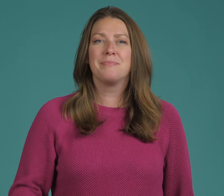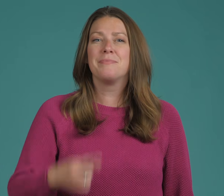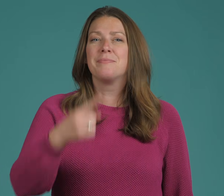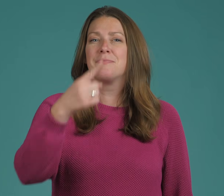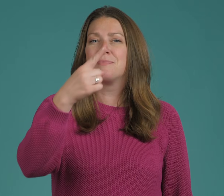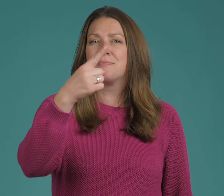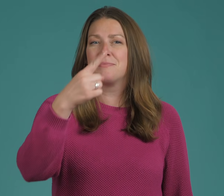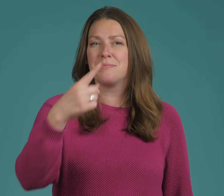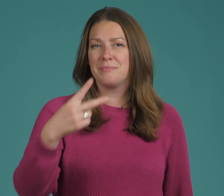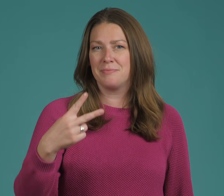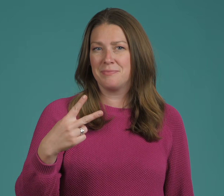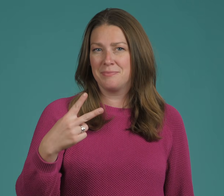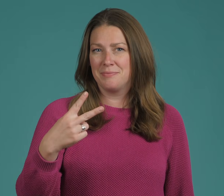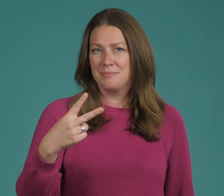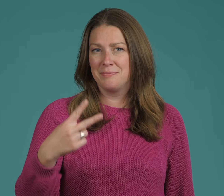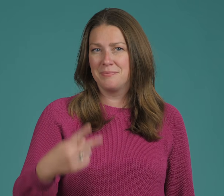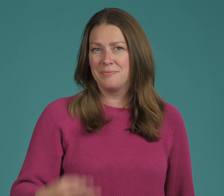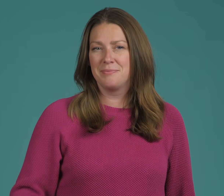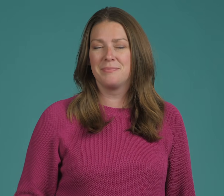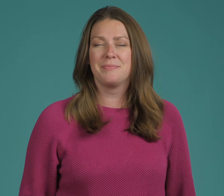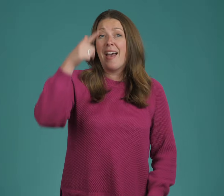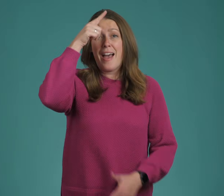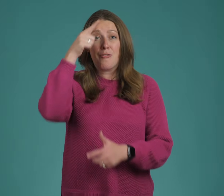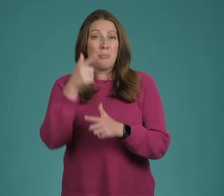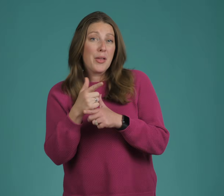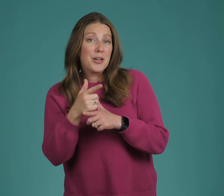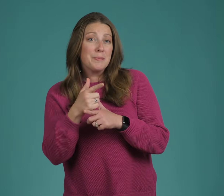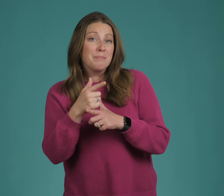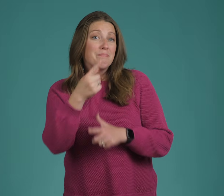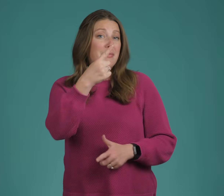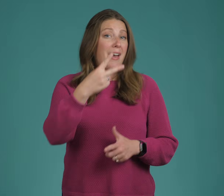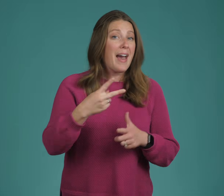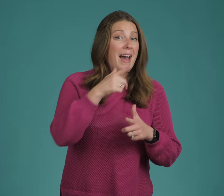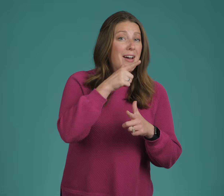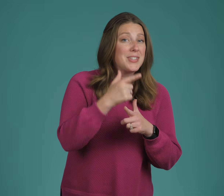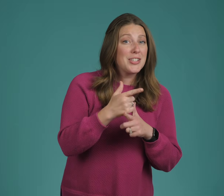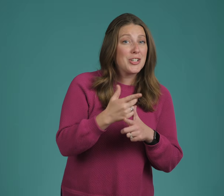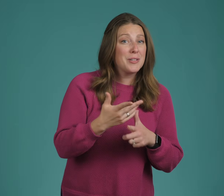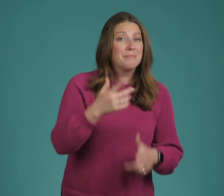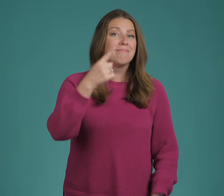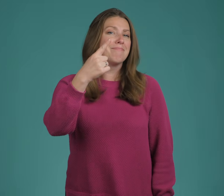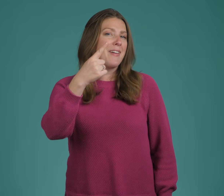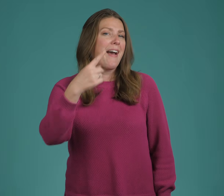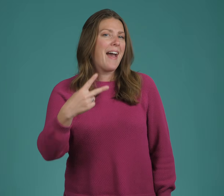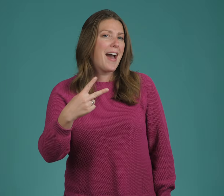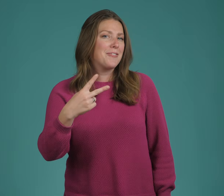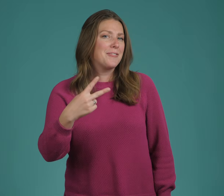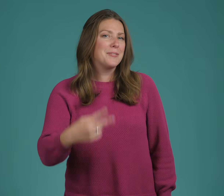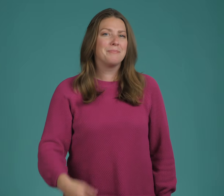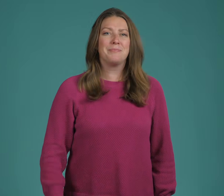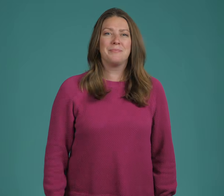This can be signed with family members. Half brother, half sister, half.